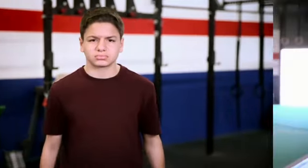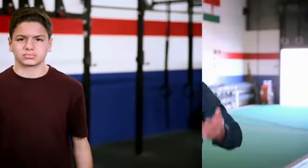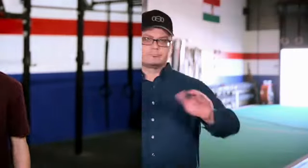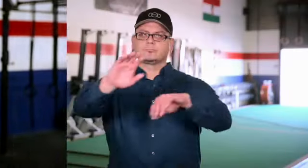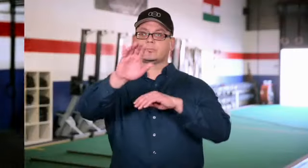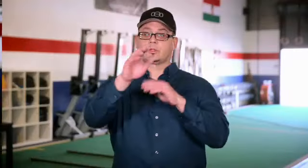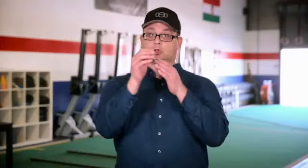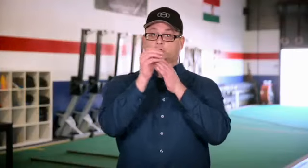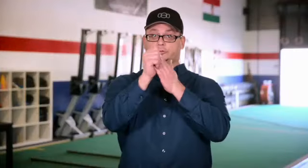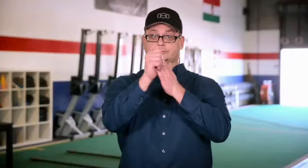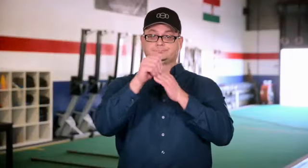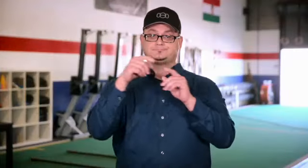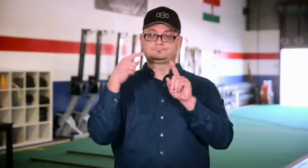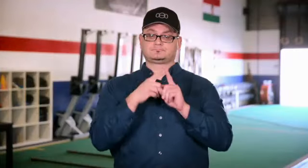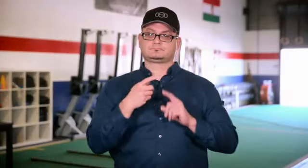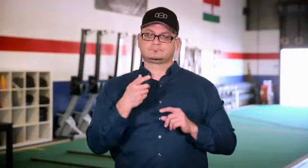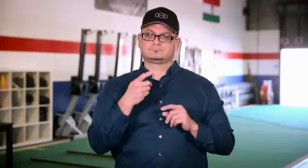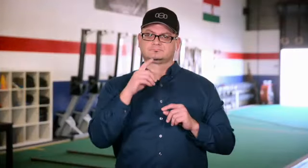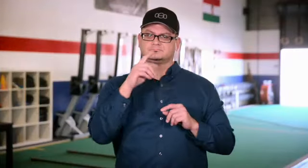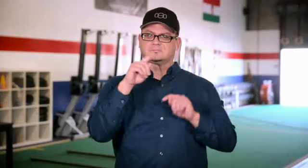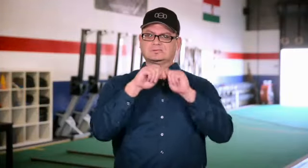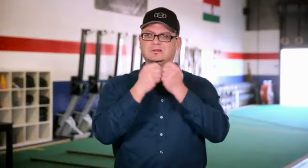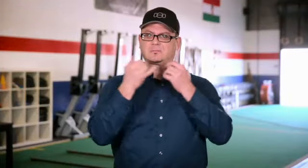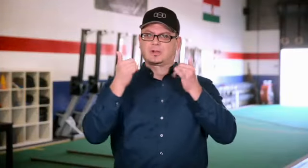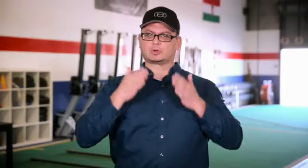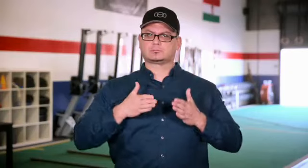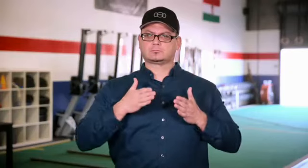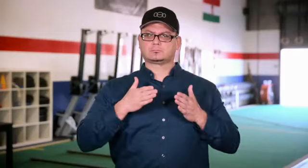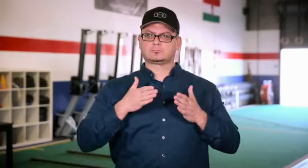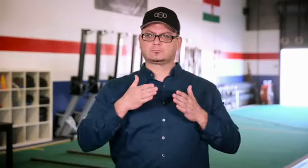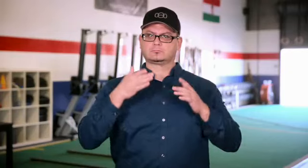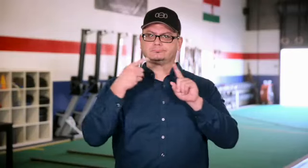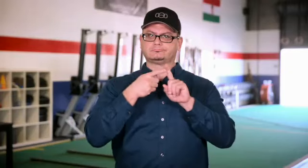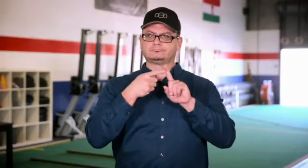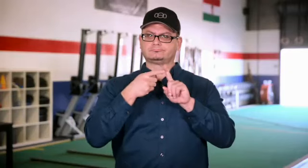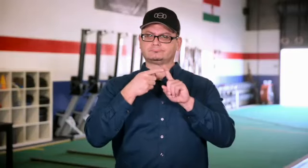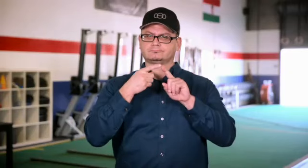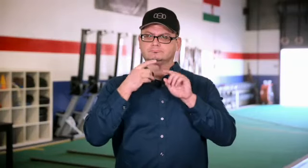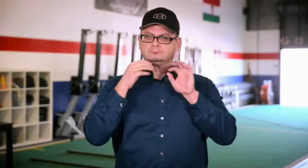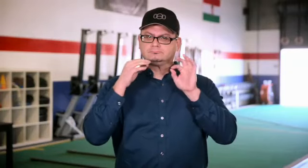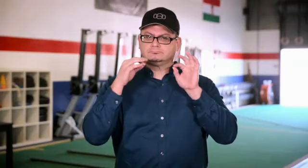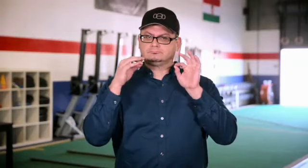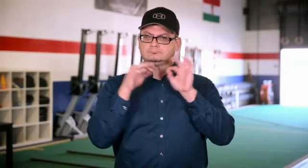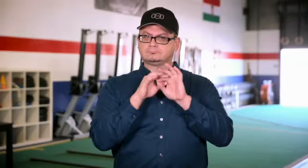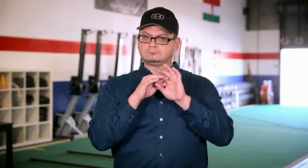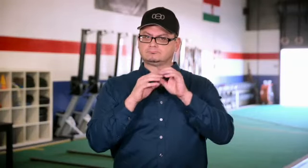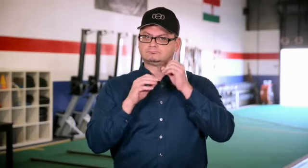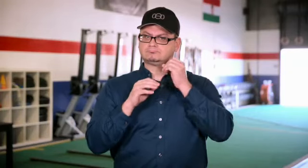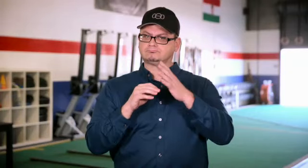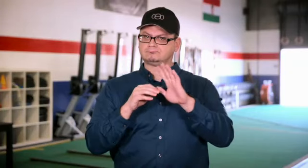Leadership is being a team player.